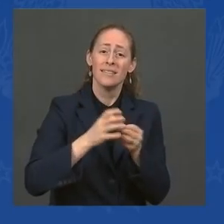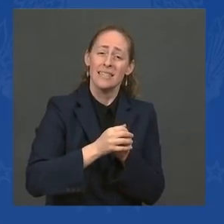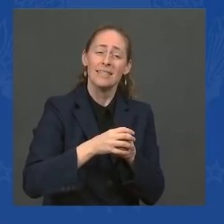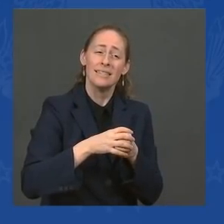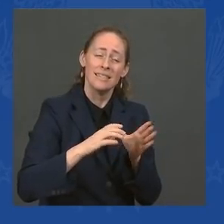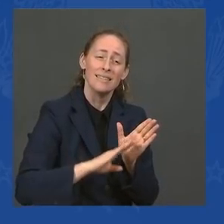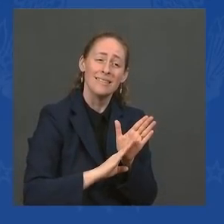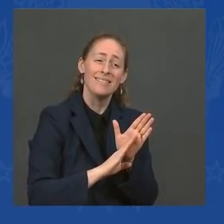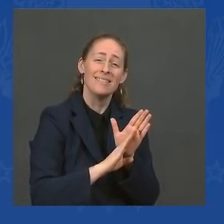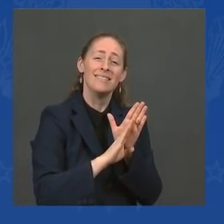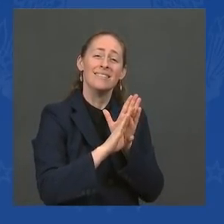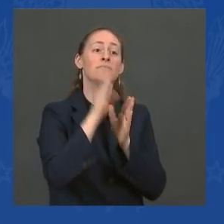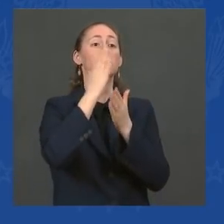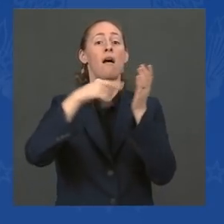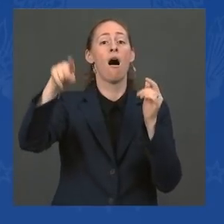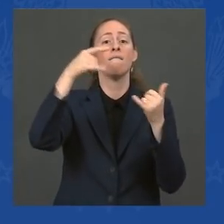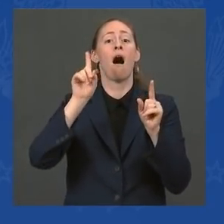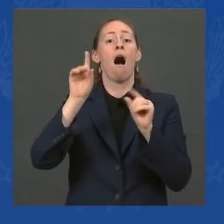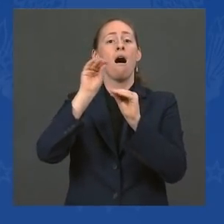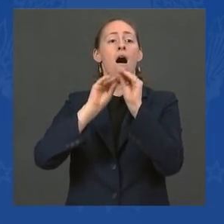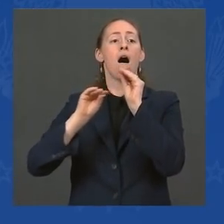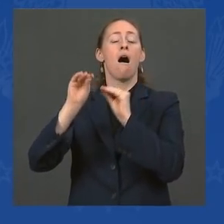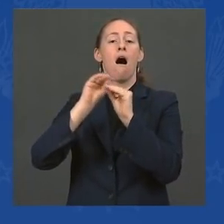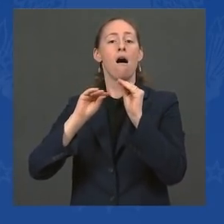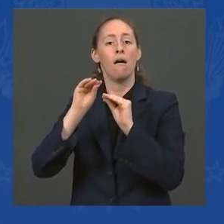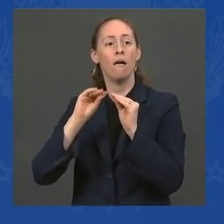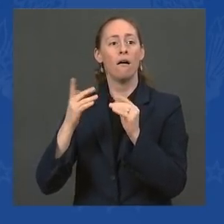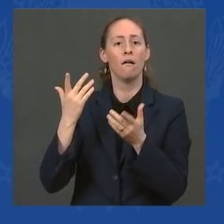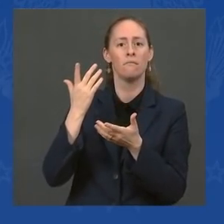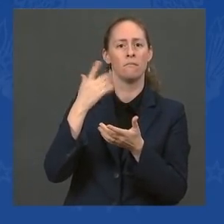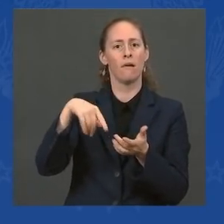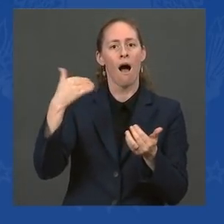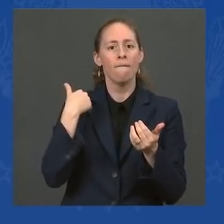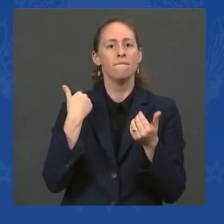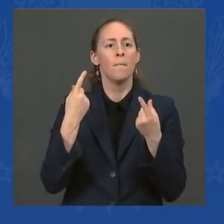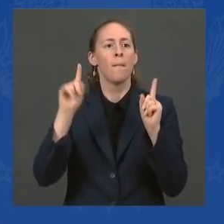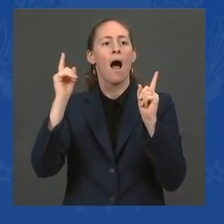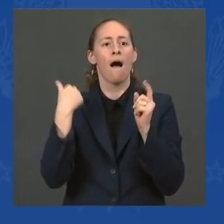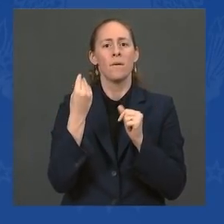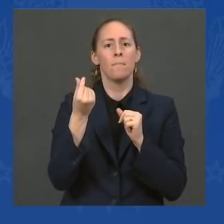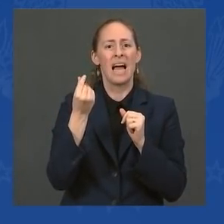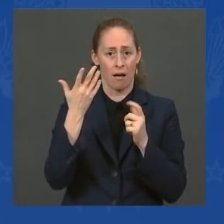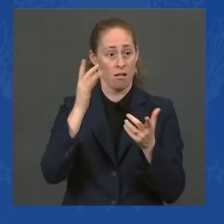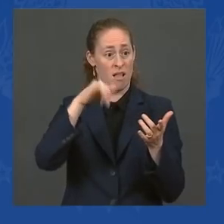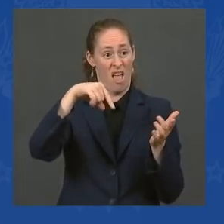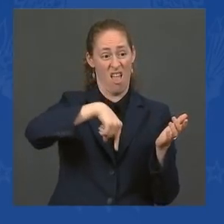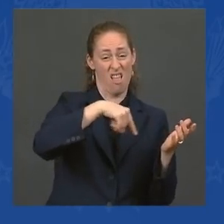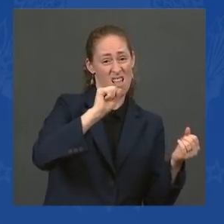The American people -- your savings, your pocketbook -- are directly impacted by this stunt. It doesn't have to be this way.